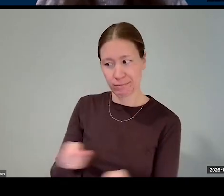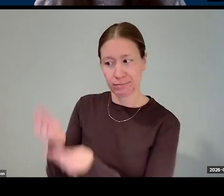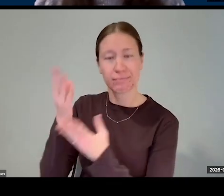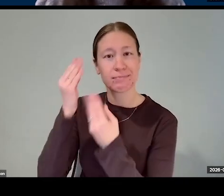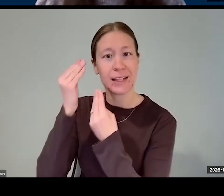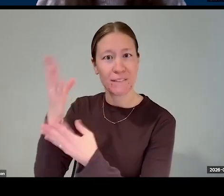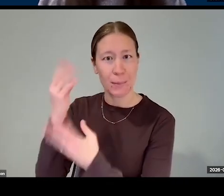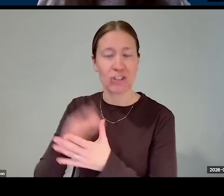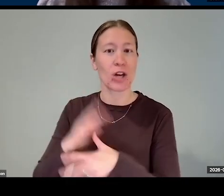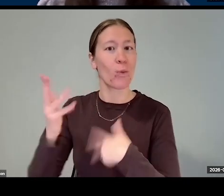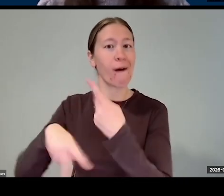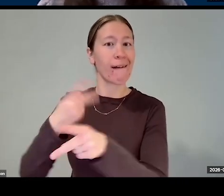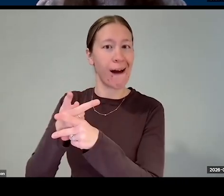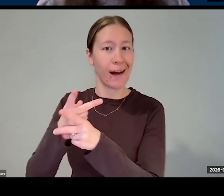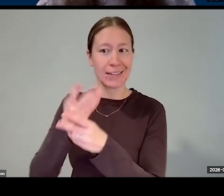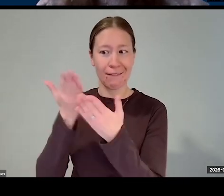not regular body text.